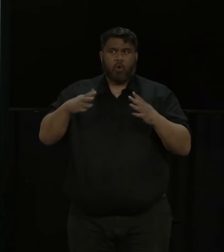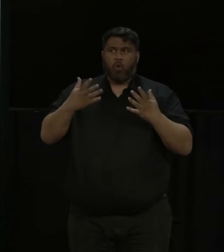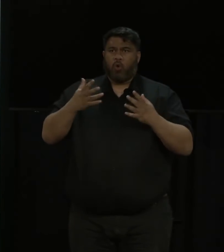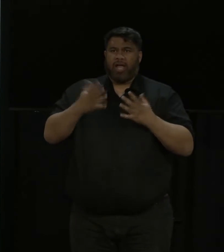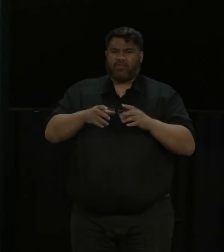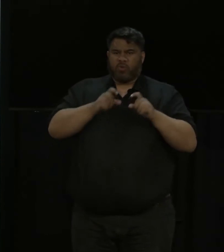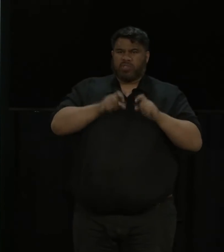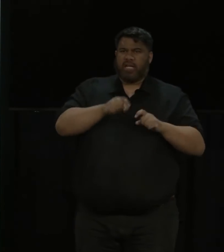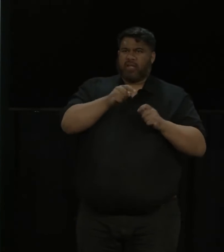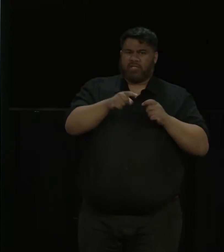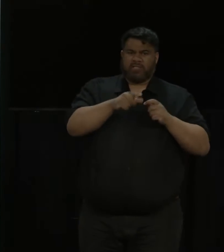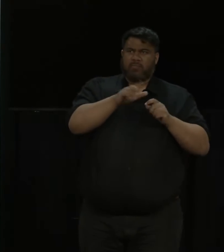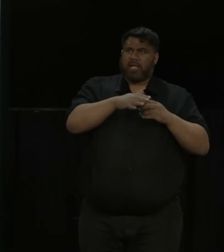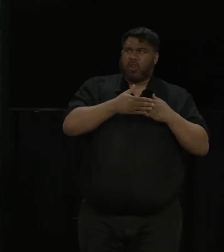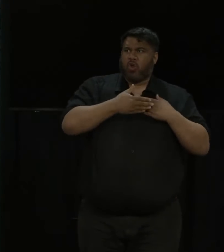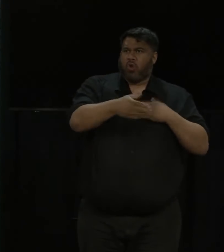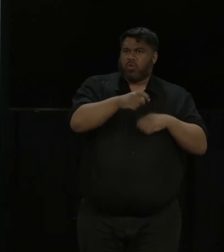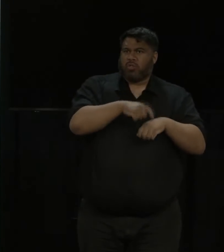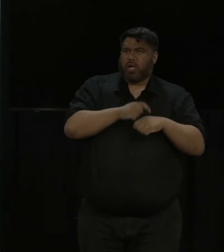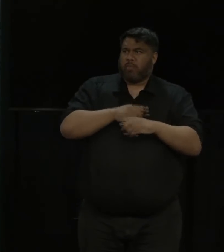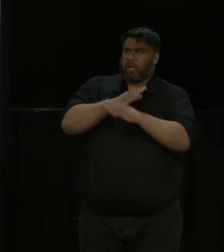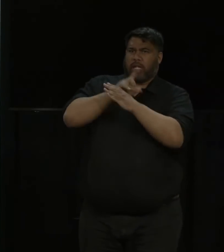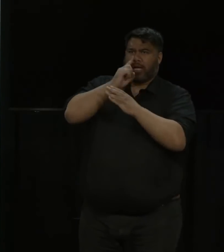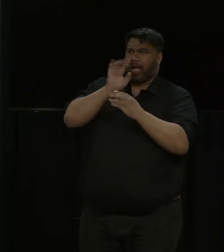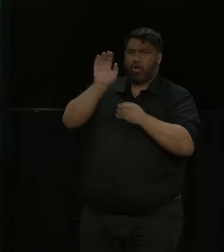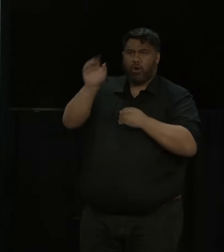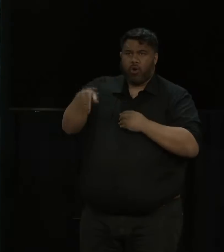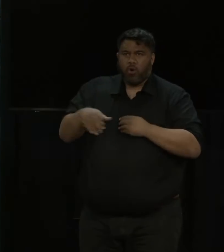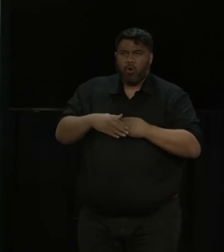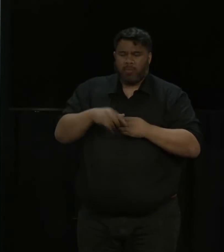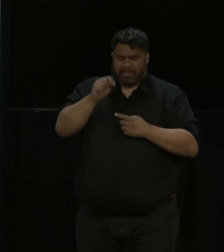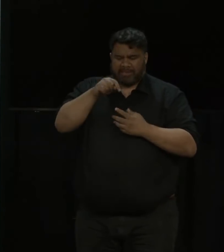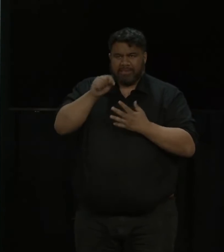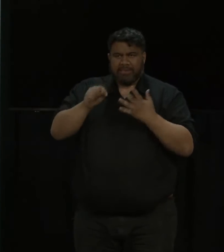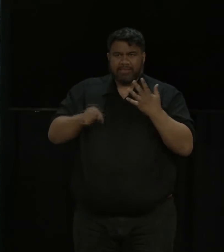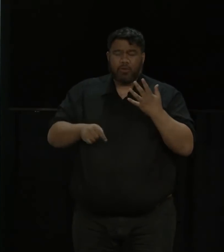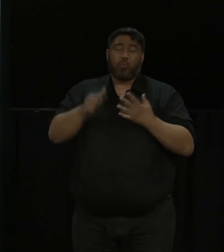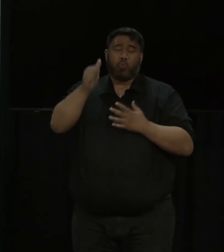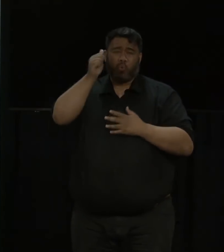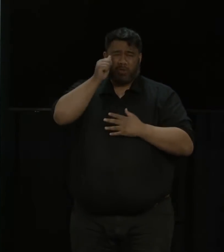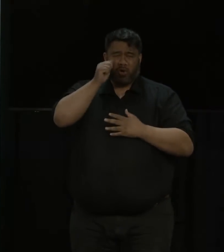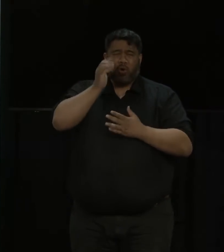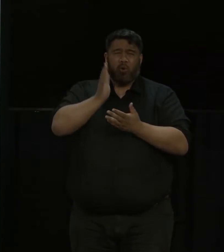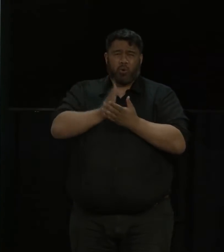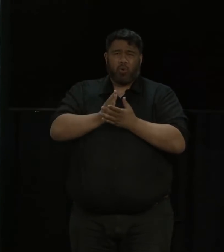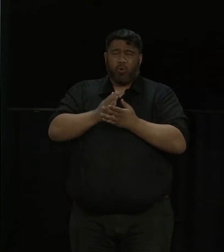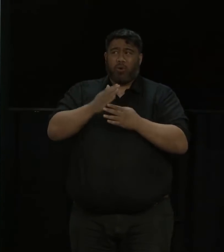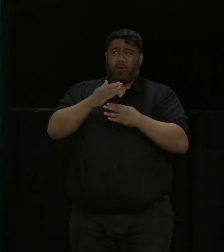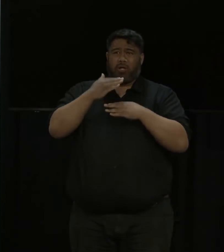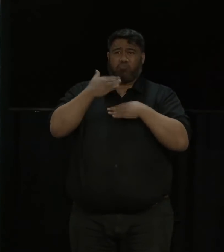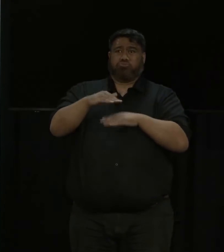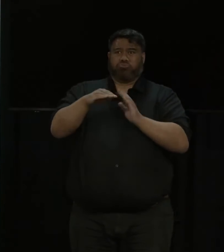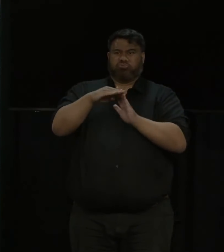Families have been separated. Families have found themselves